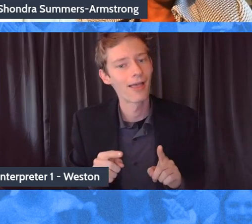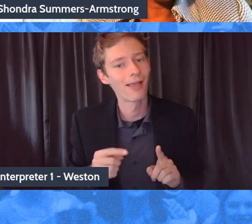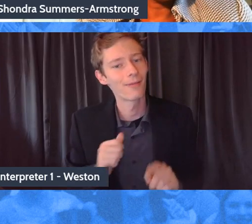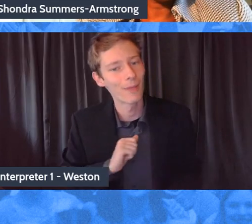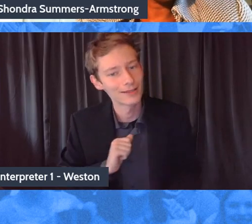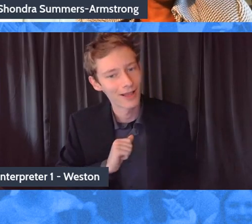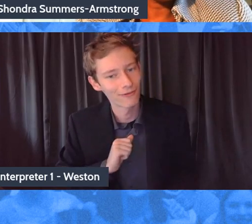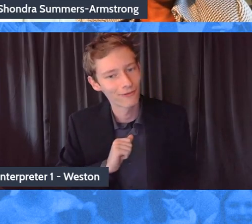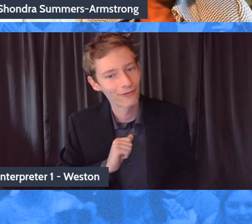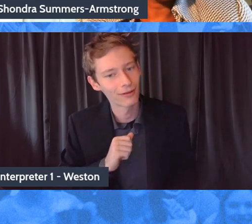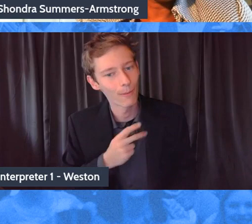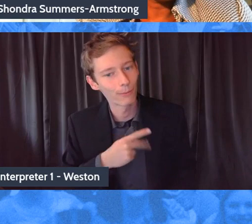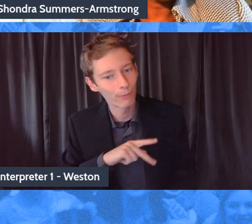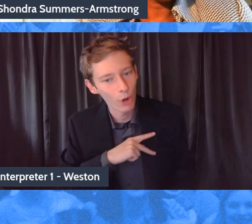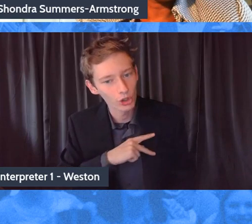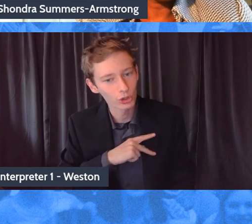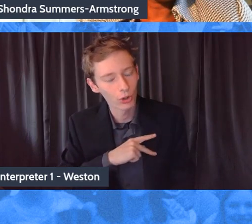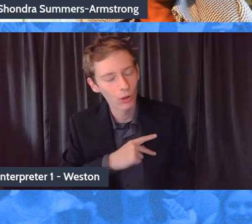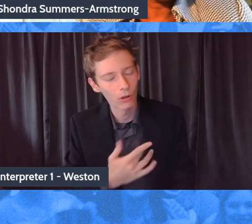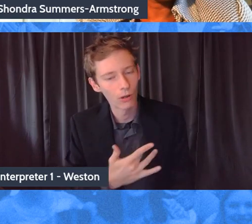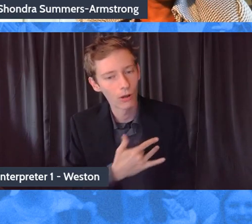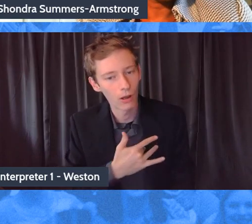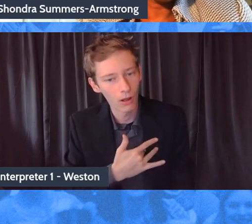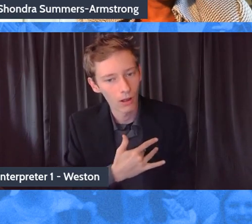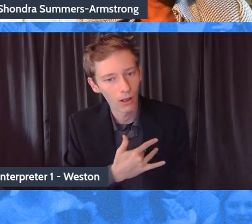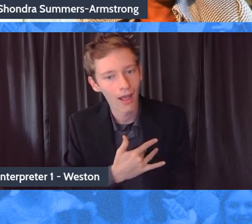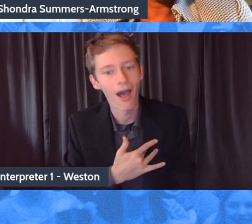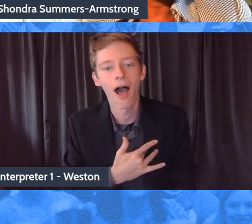I was able to advocate. I was able to fight.